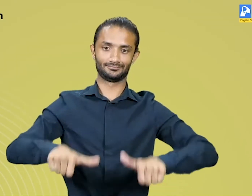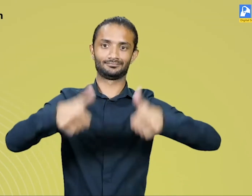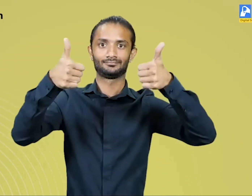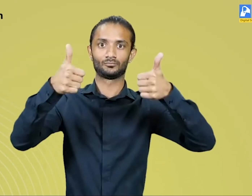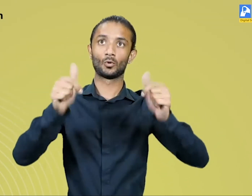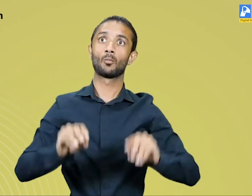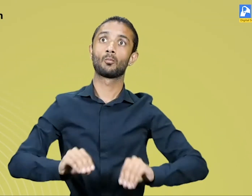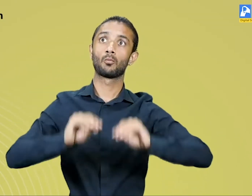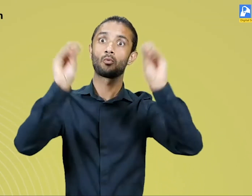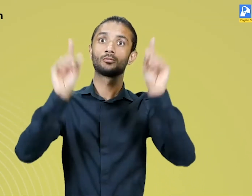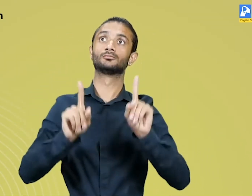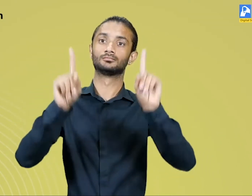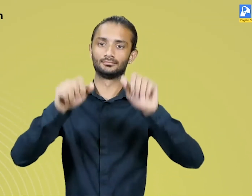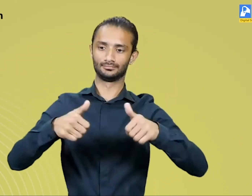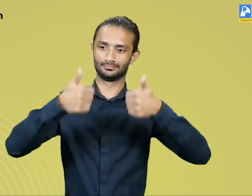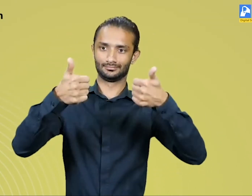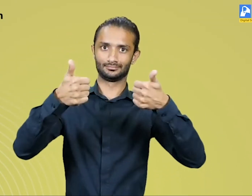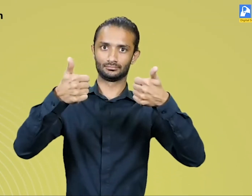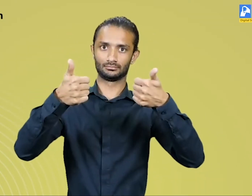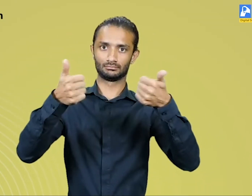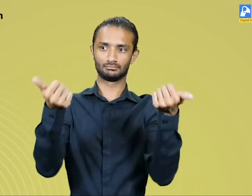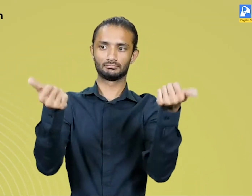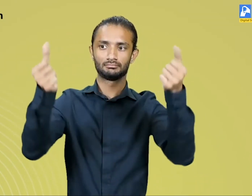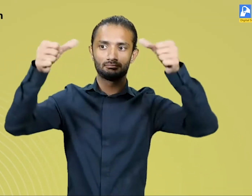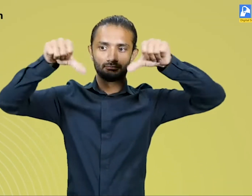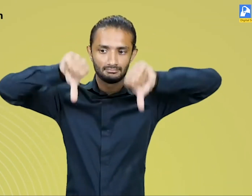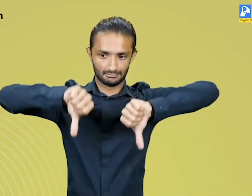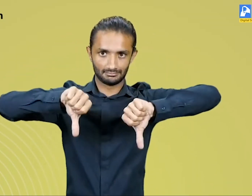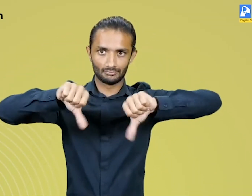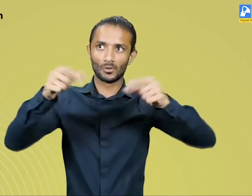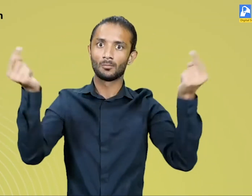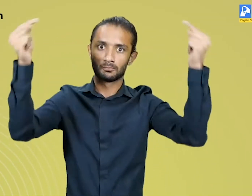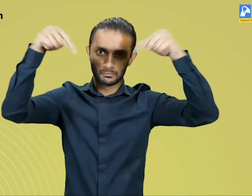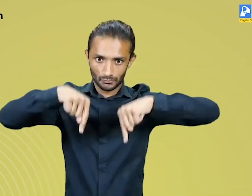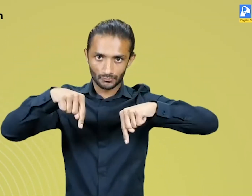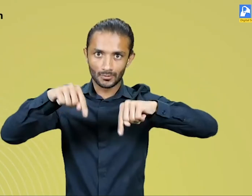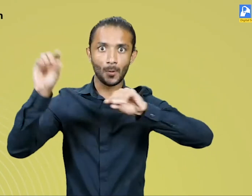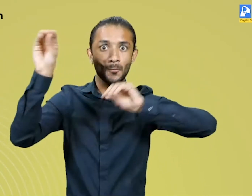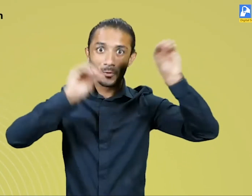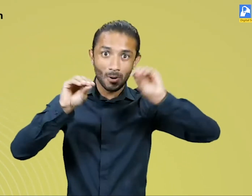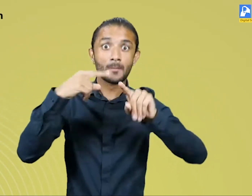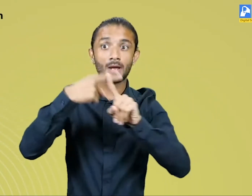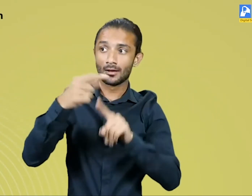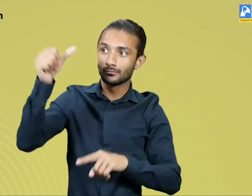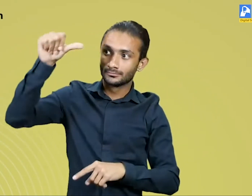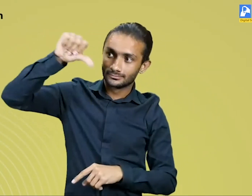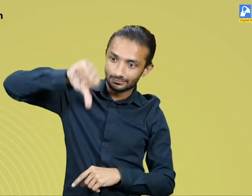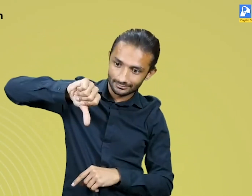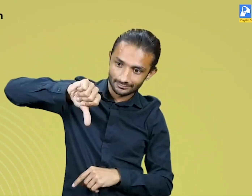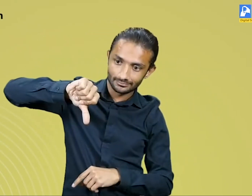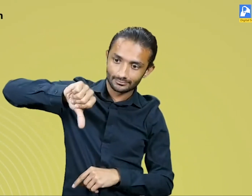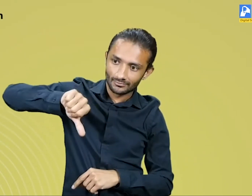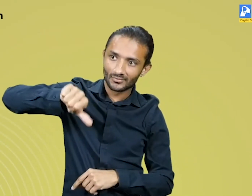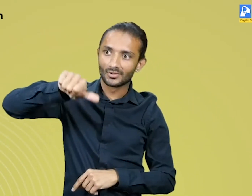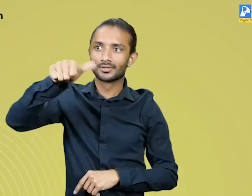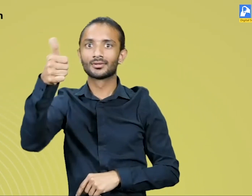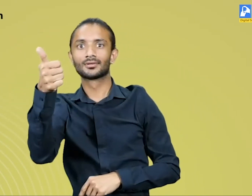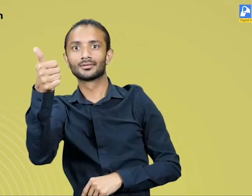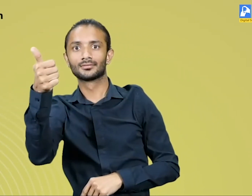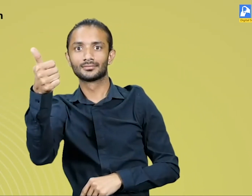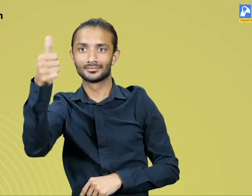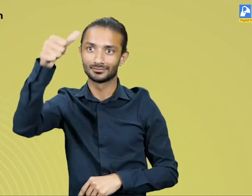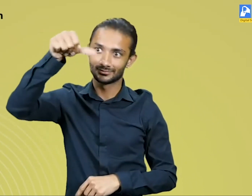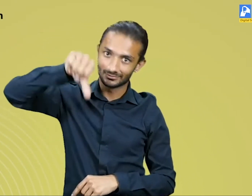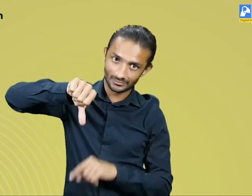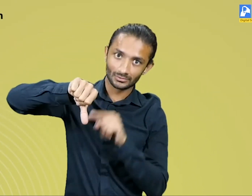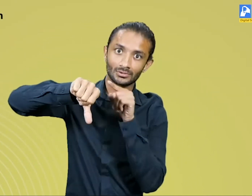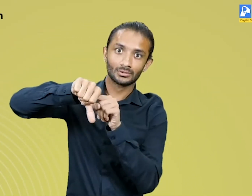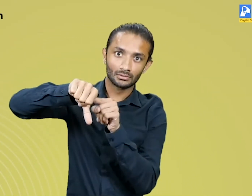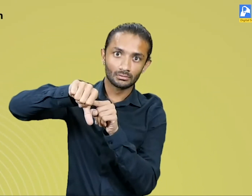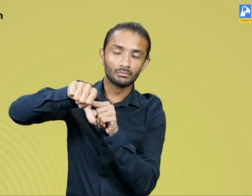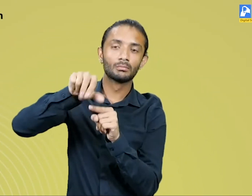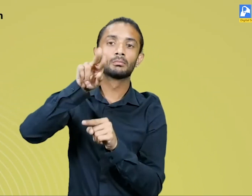In 'Pass', the orientation of the fist and thumb is upward, while in 'Fail', the orientation is downward.